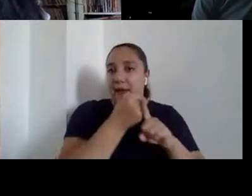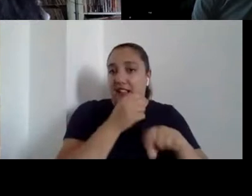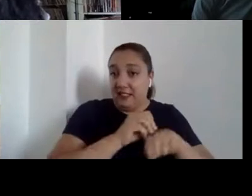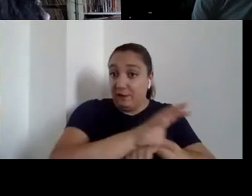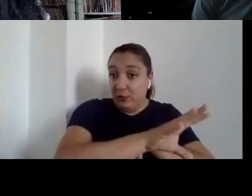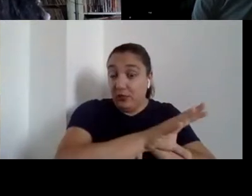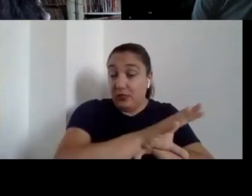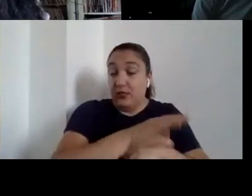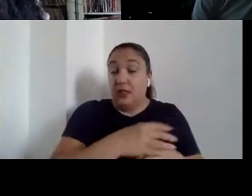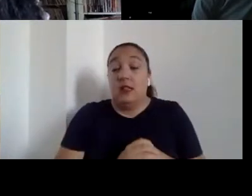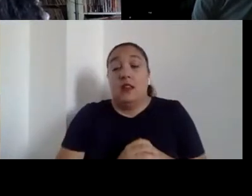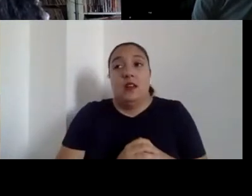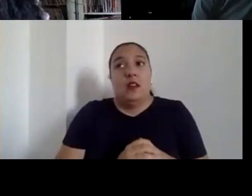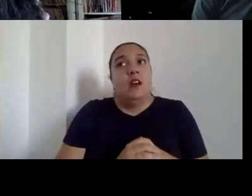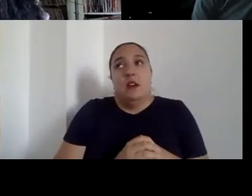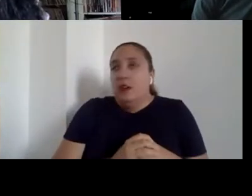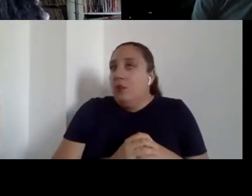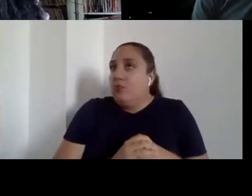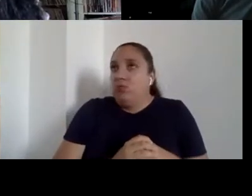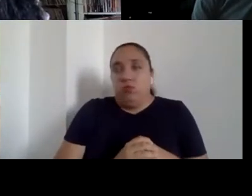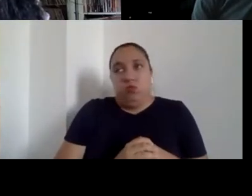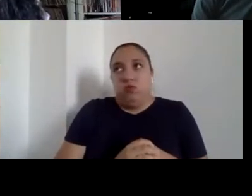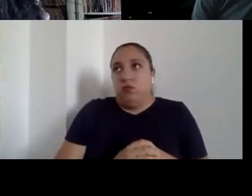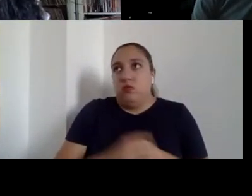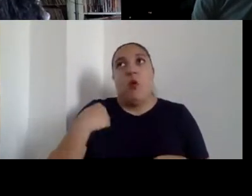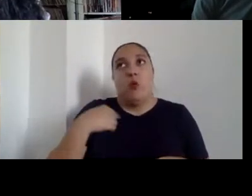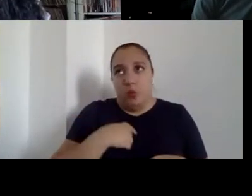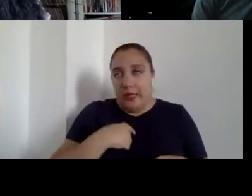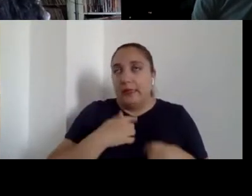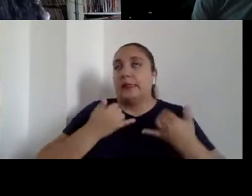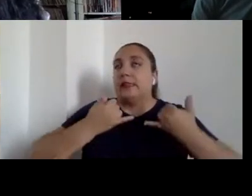a long way to go as far as serving our local community, for example, and I think